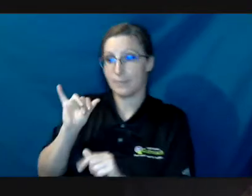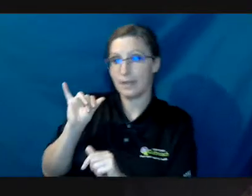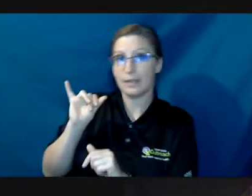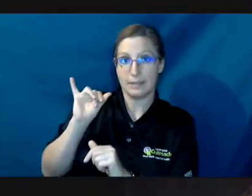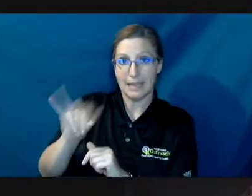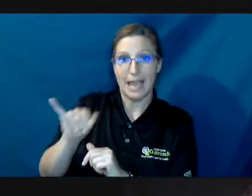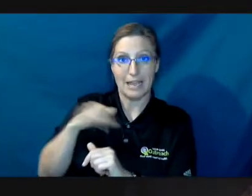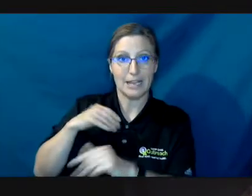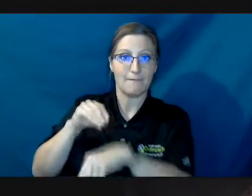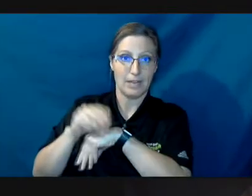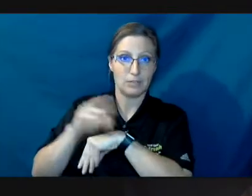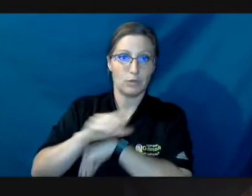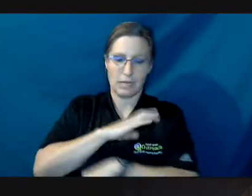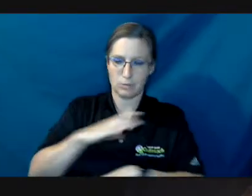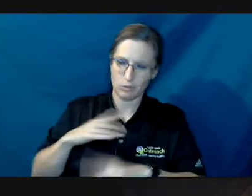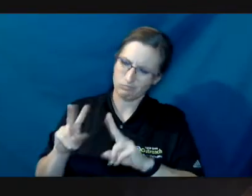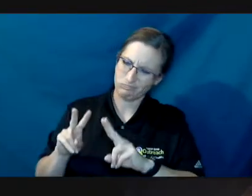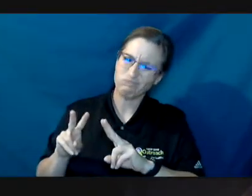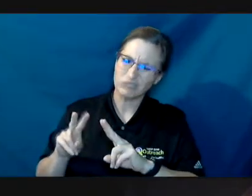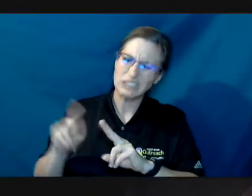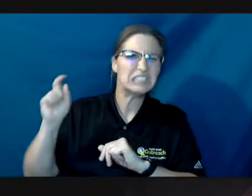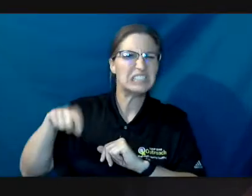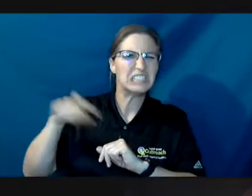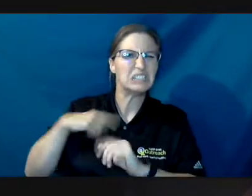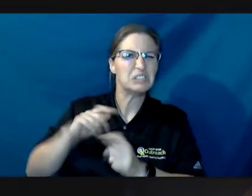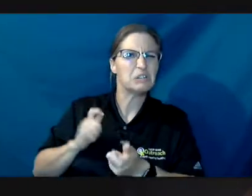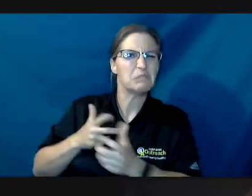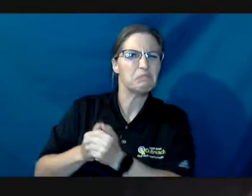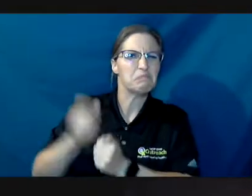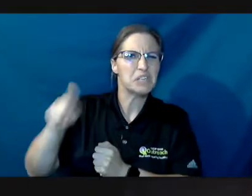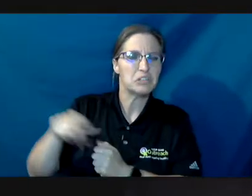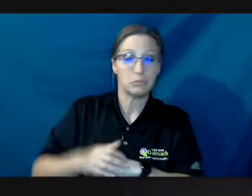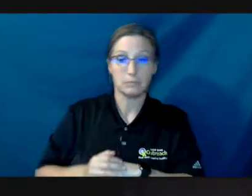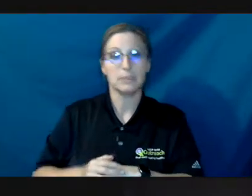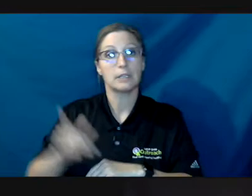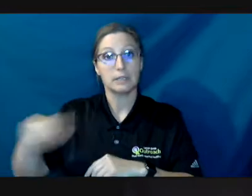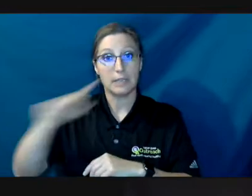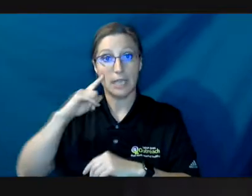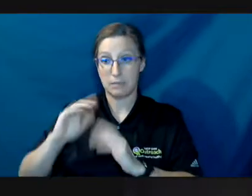advisory council. At that time the advisory council formed a workgroup.